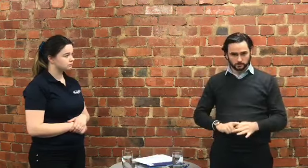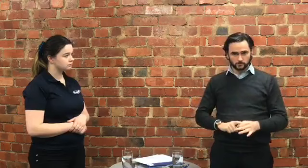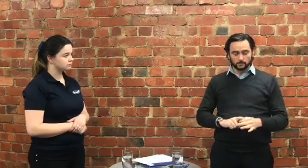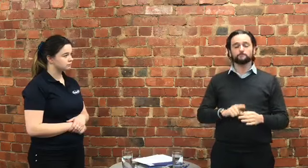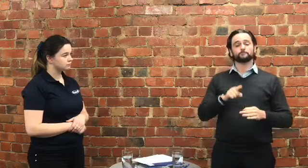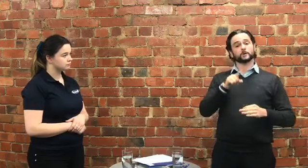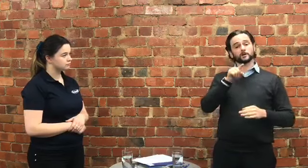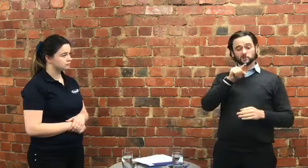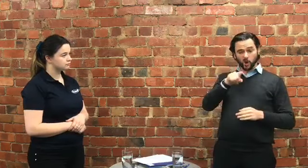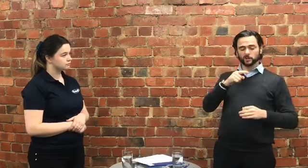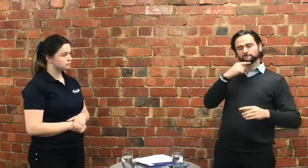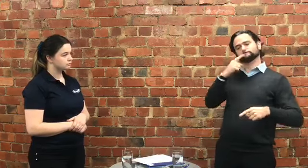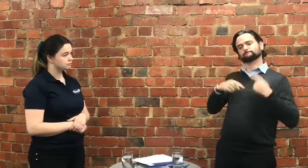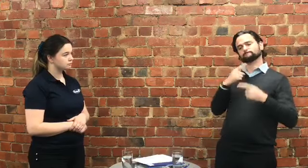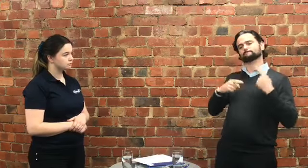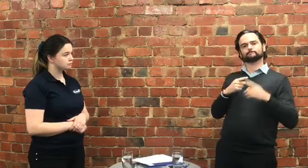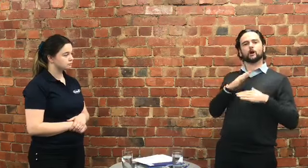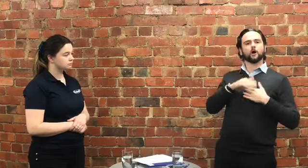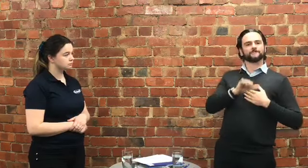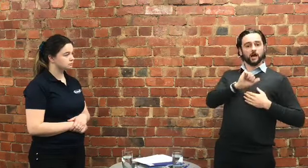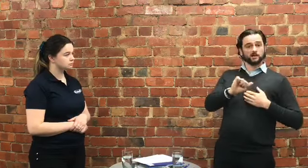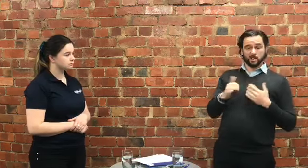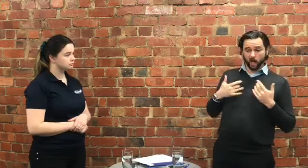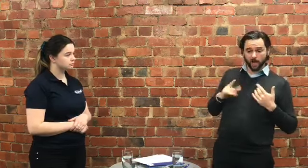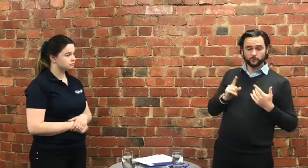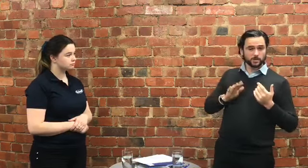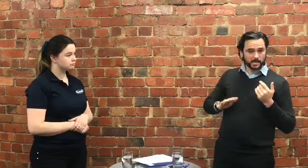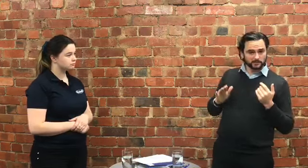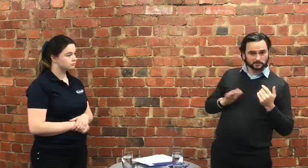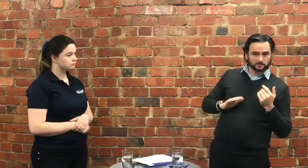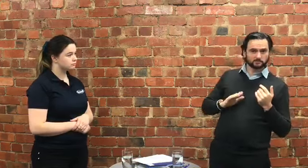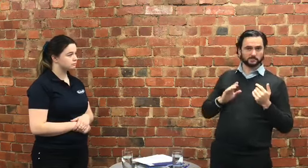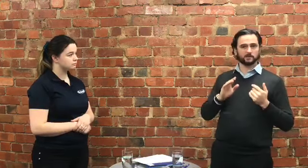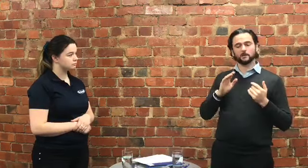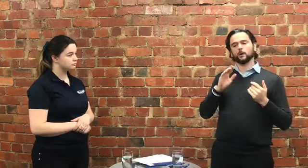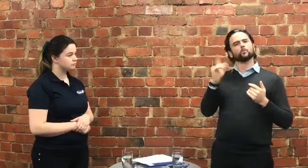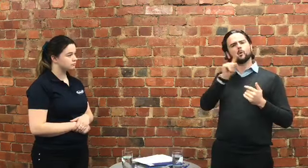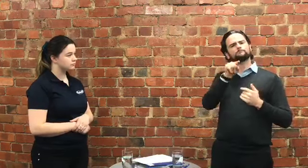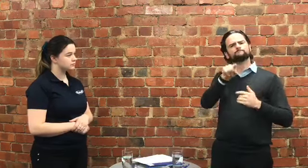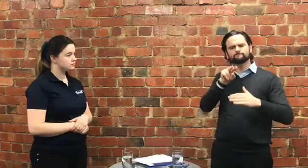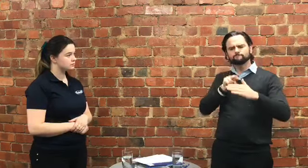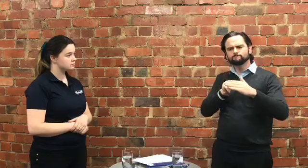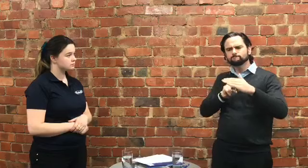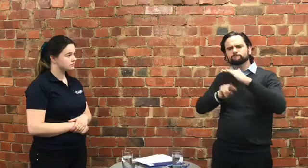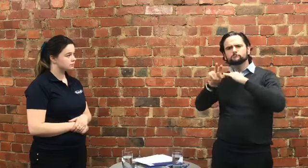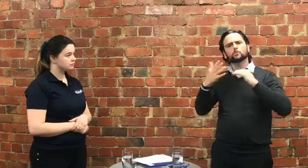So, they have a whole range of questions for you, and you can talk to them about the needs you have.